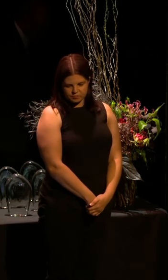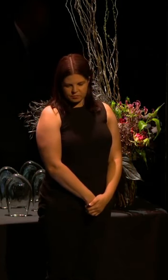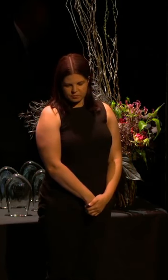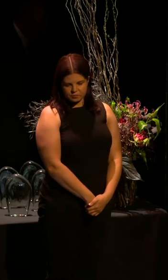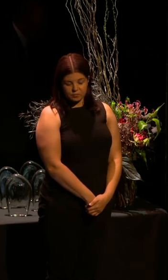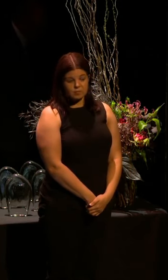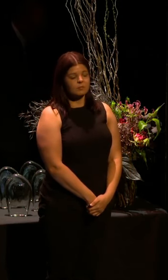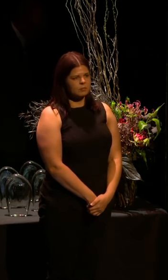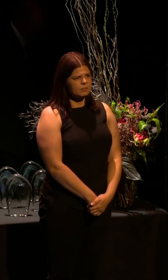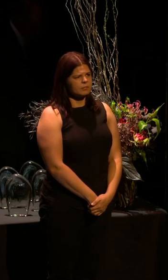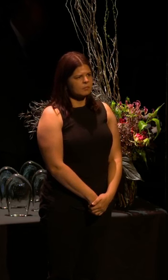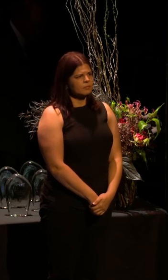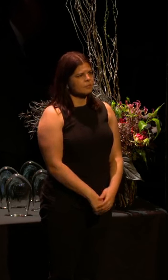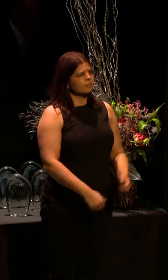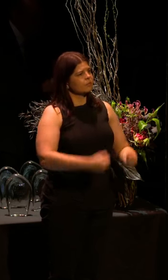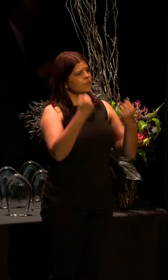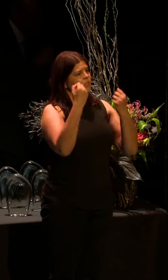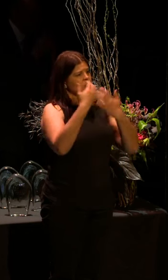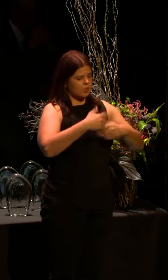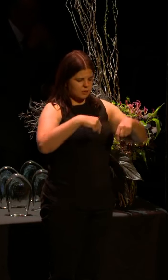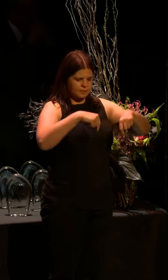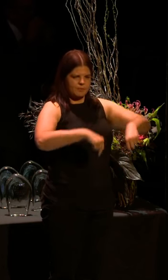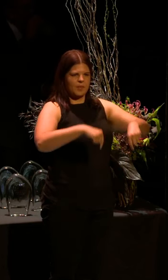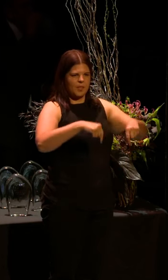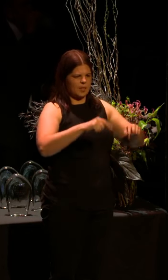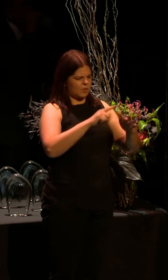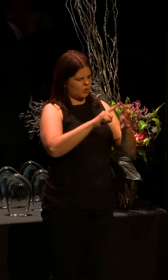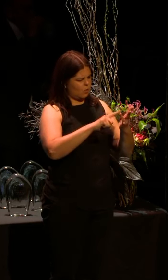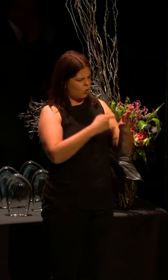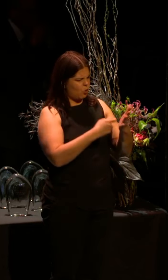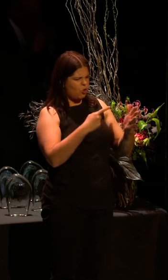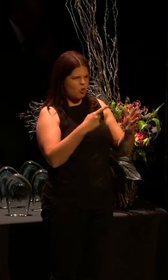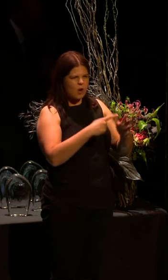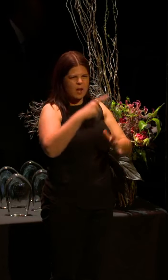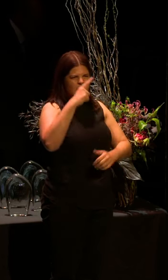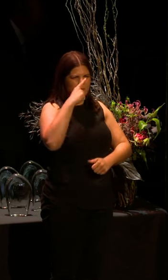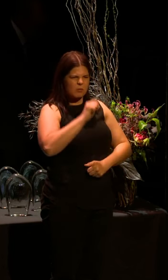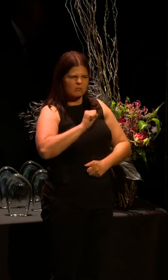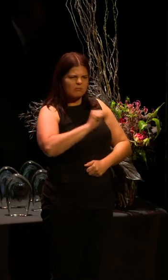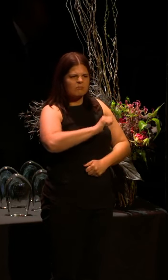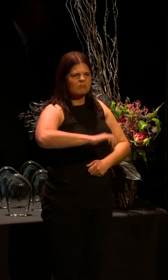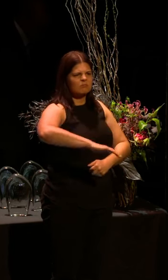We gather this evening on the land of the mighty Eora nation.